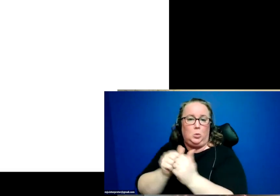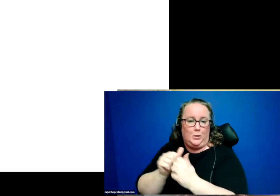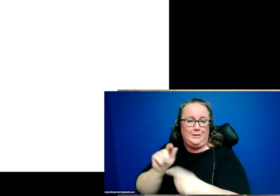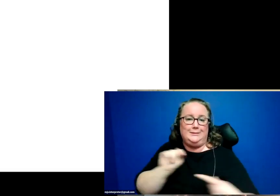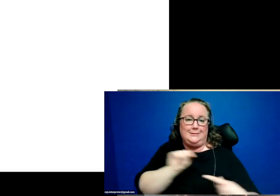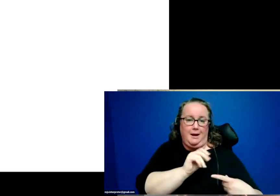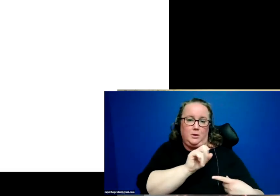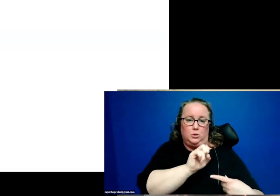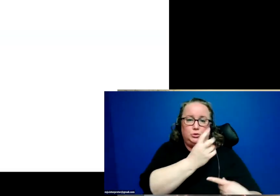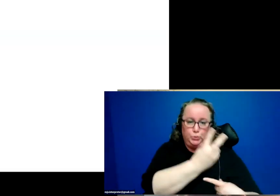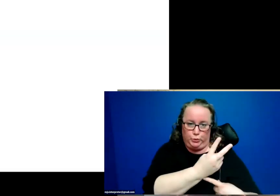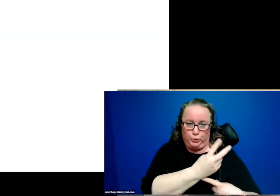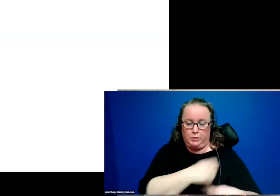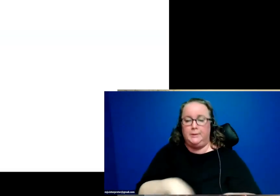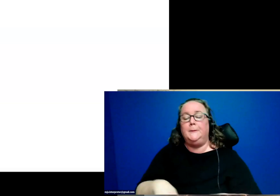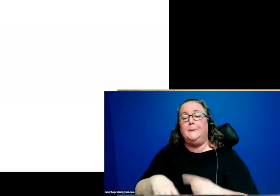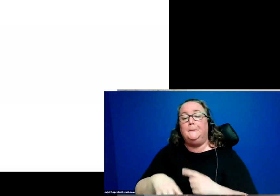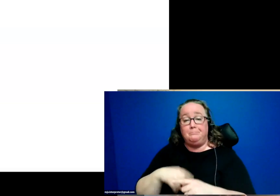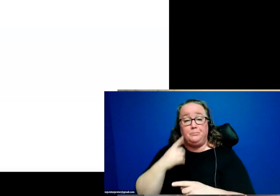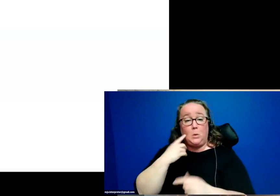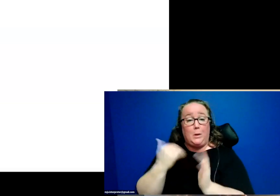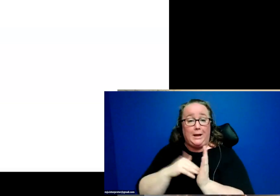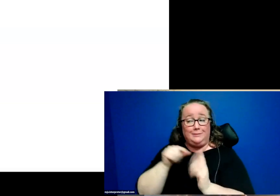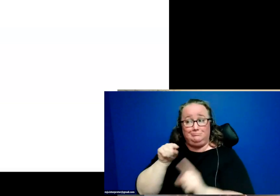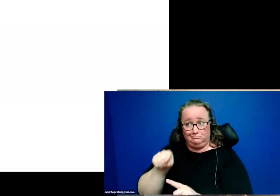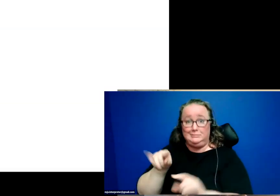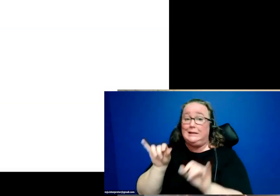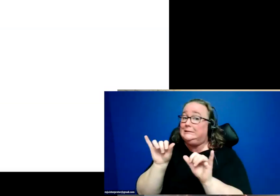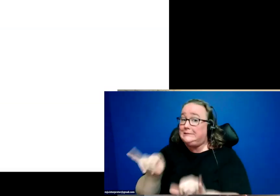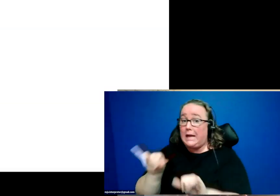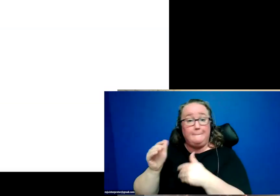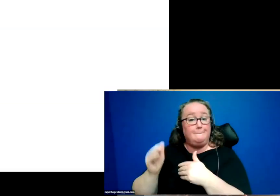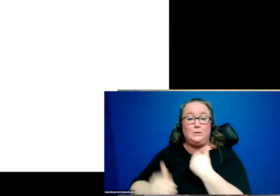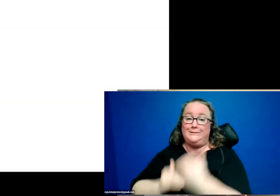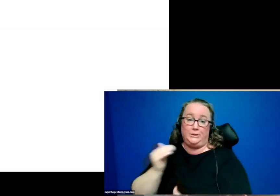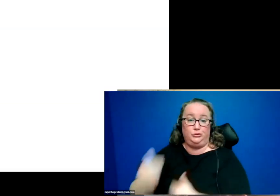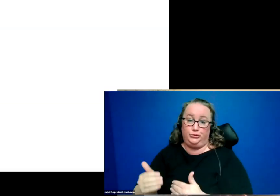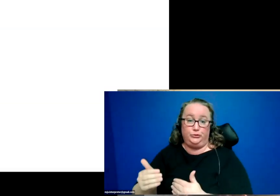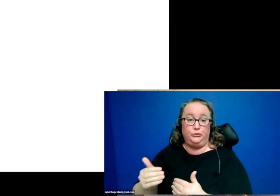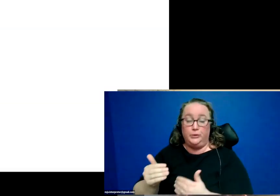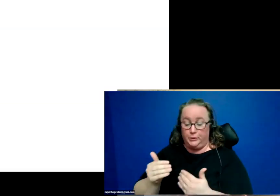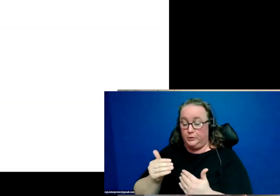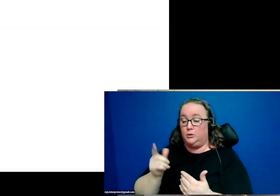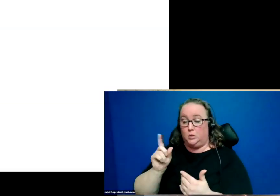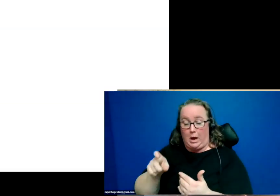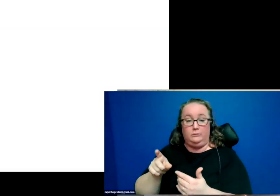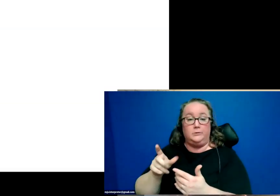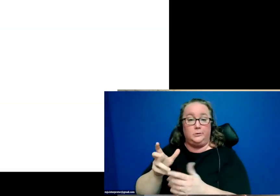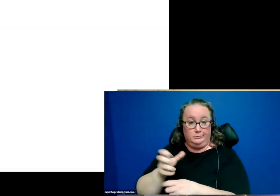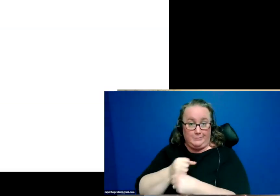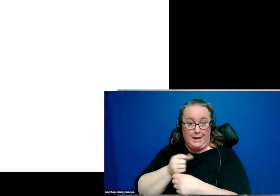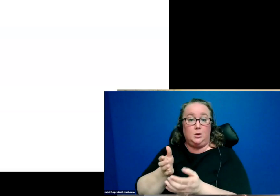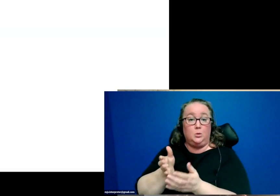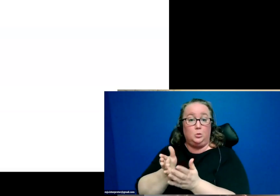So it is essentially the same procedure. You have to make the request, and then you are supposed